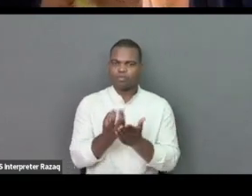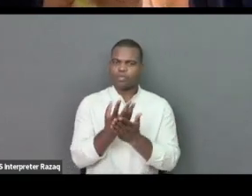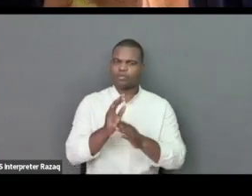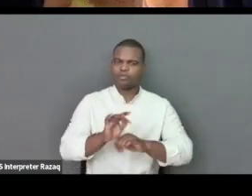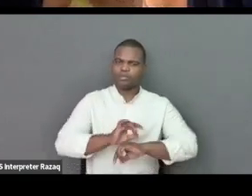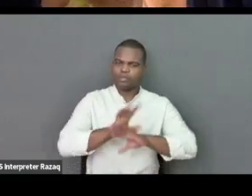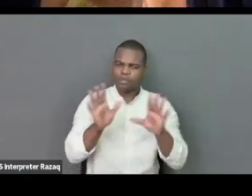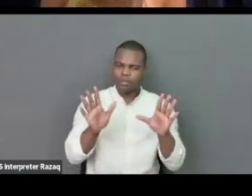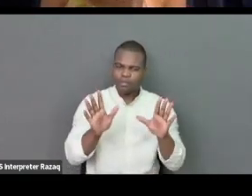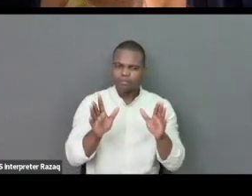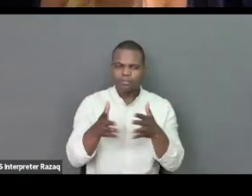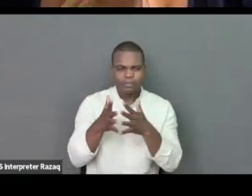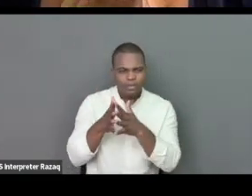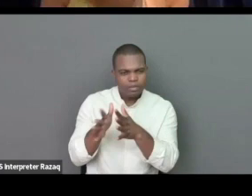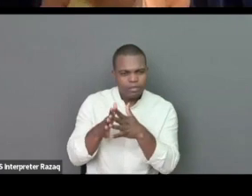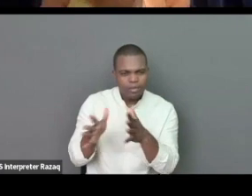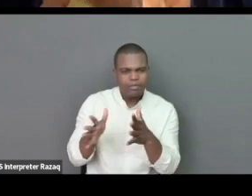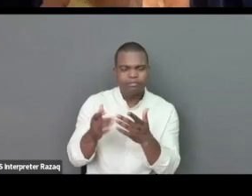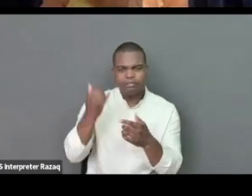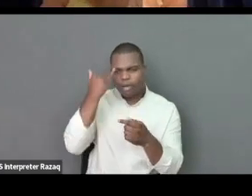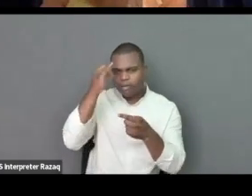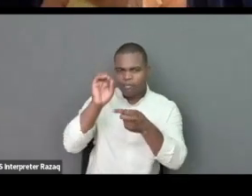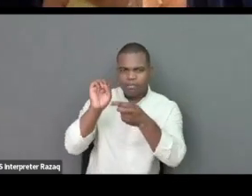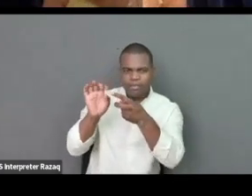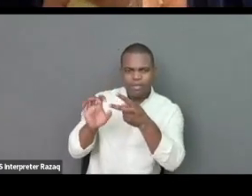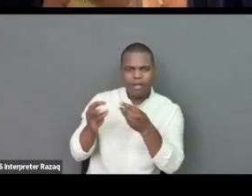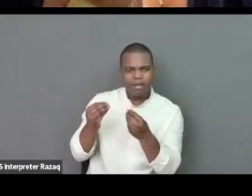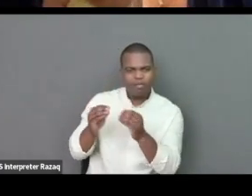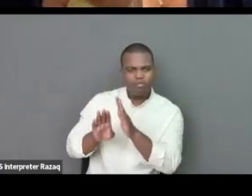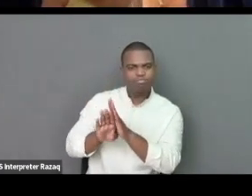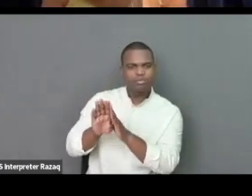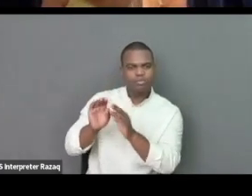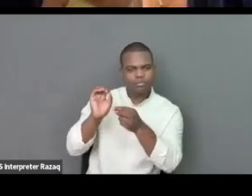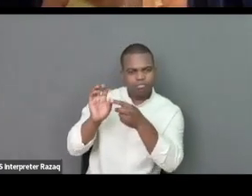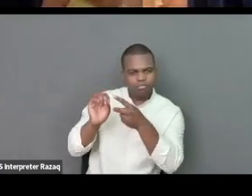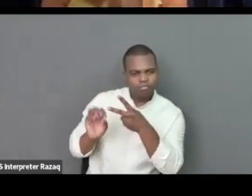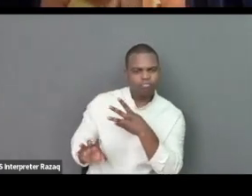provide actionable feedback. So, it's very okay for anyone